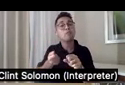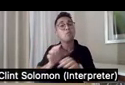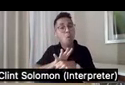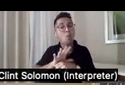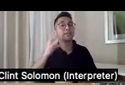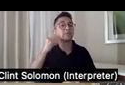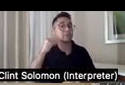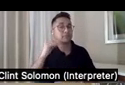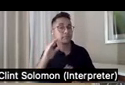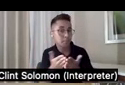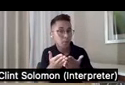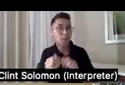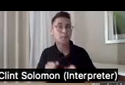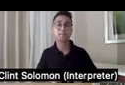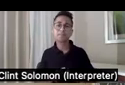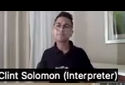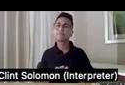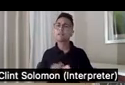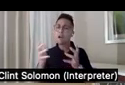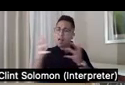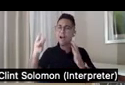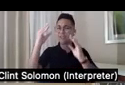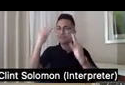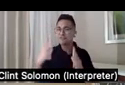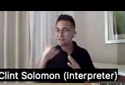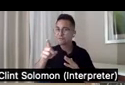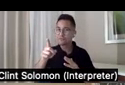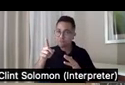and a lot of teachers worked really hard to get kids to wear masks and i'm sure some of